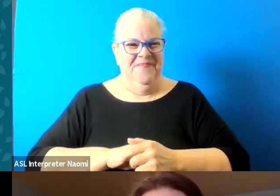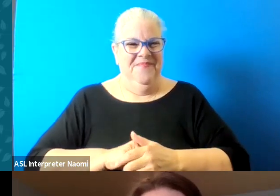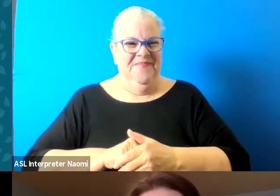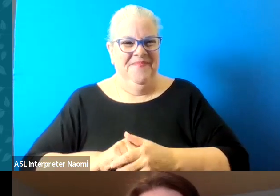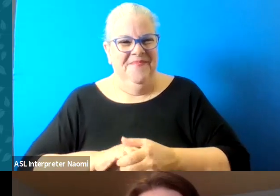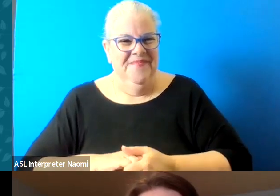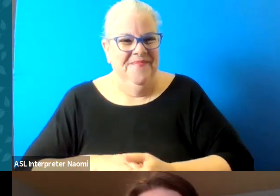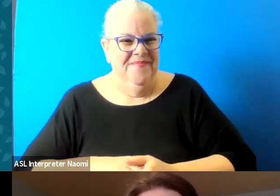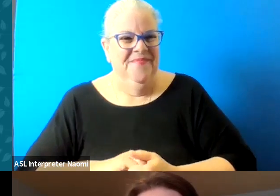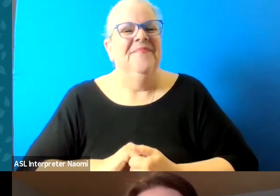Thank you. Mrs. Lupia.